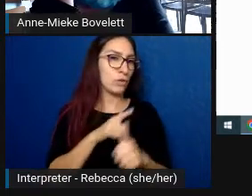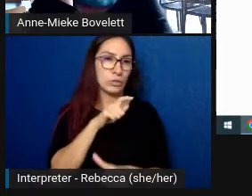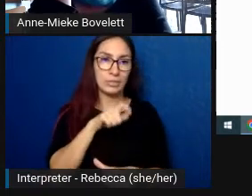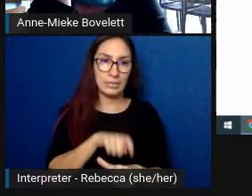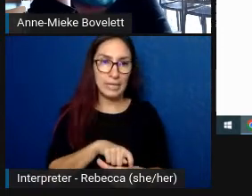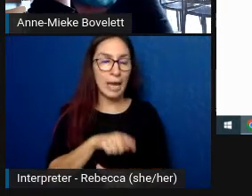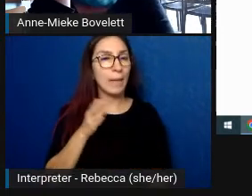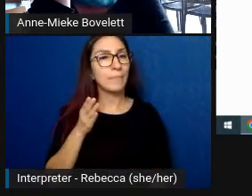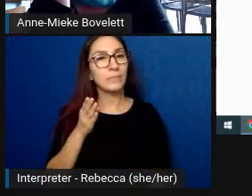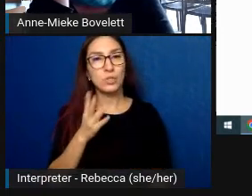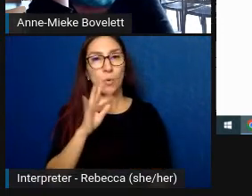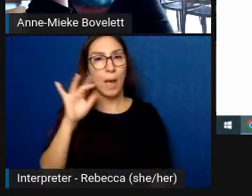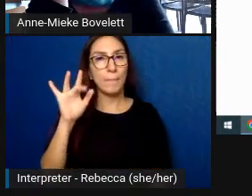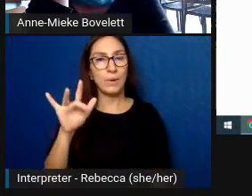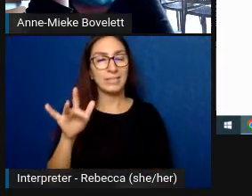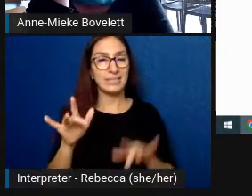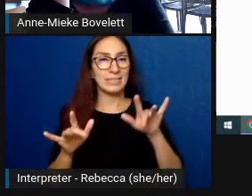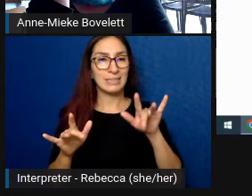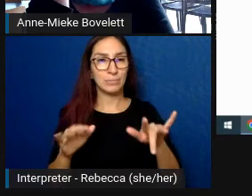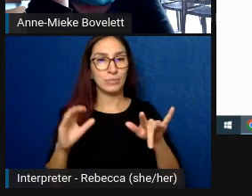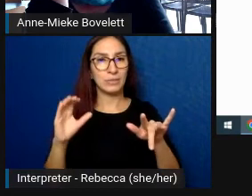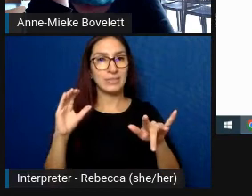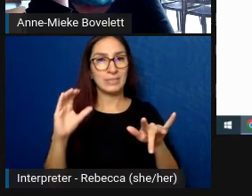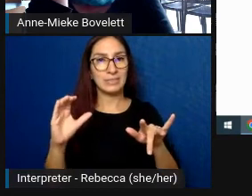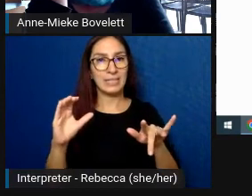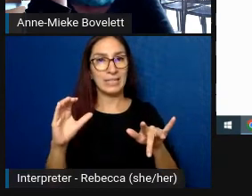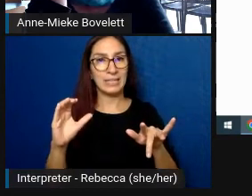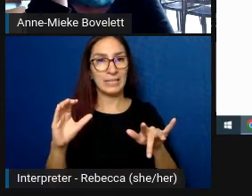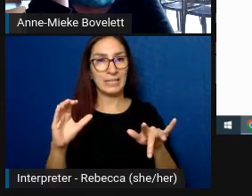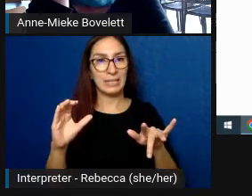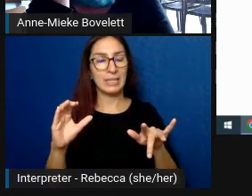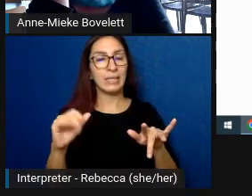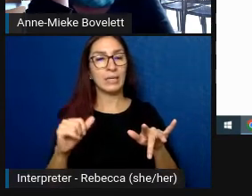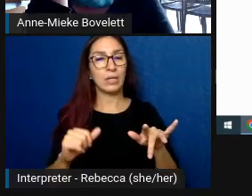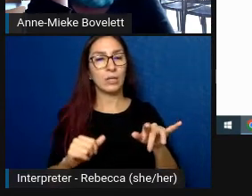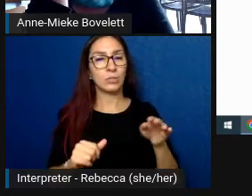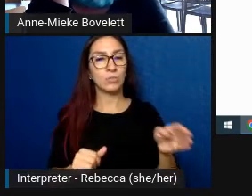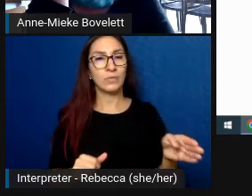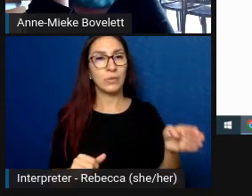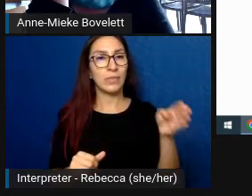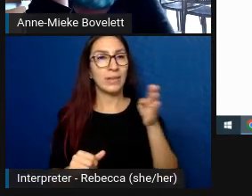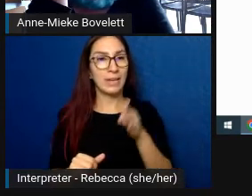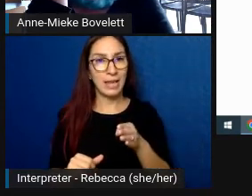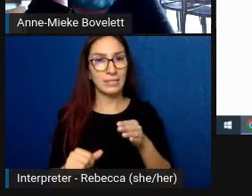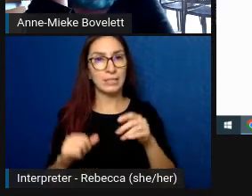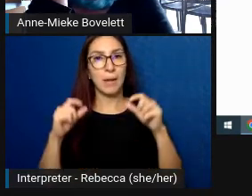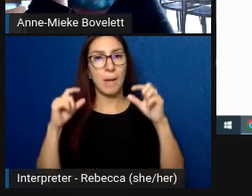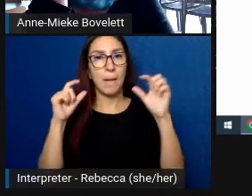so I pressed C [screen reader] to move to the next combo box, and then I press enter